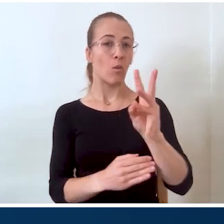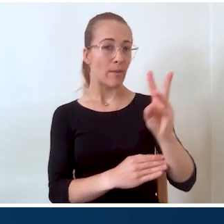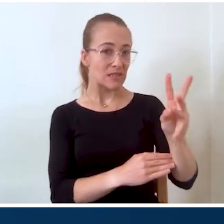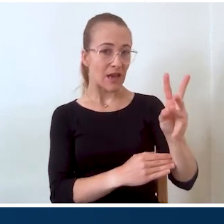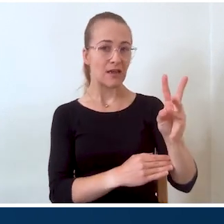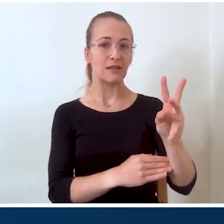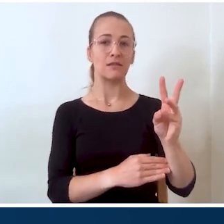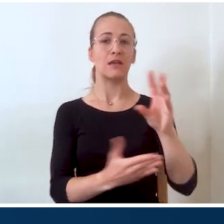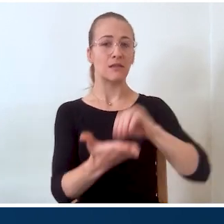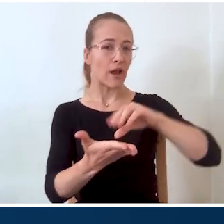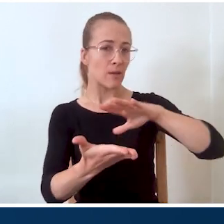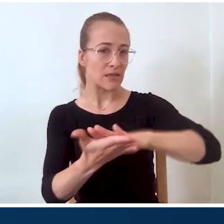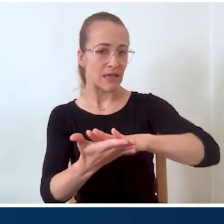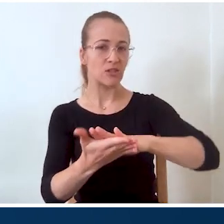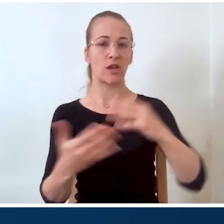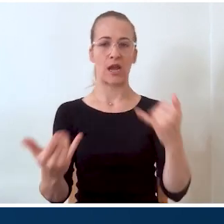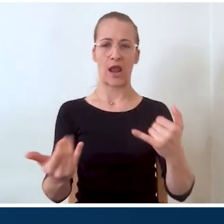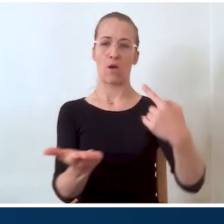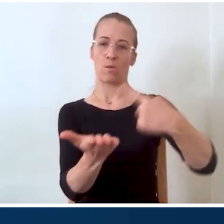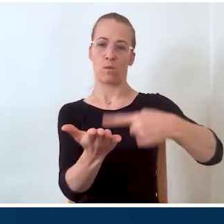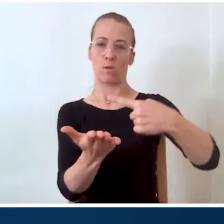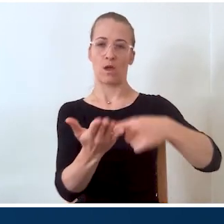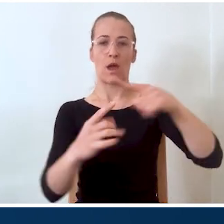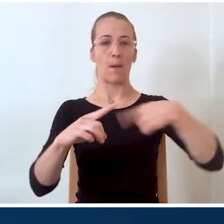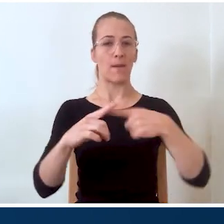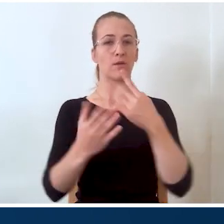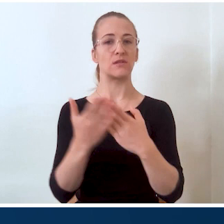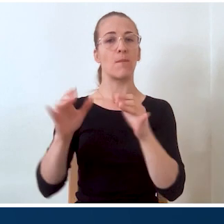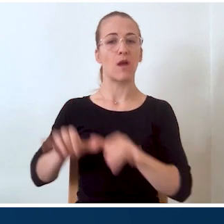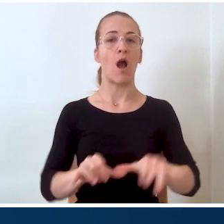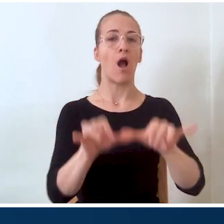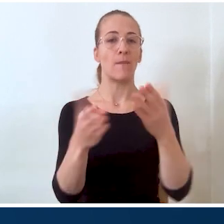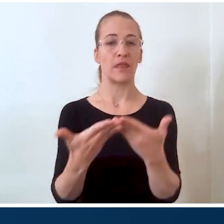and documentation, let's talk a little bit about some of the common things